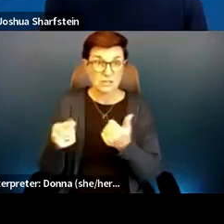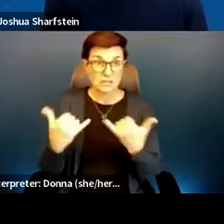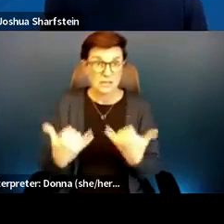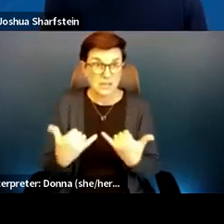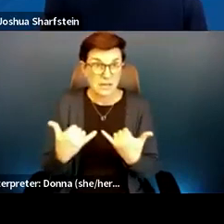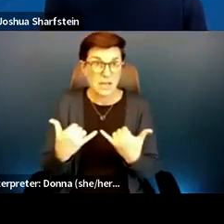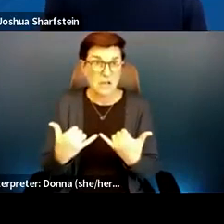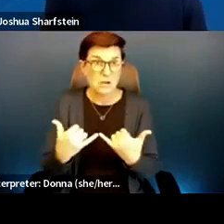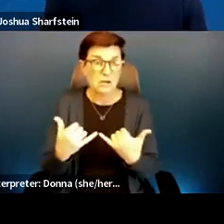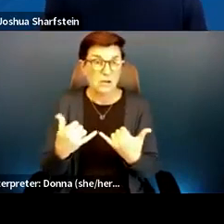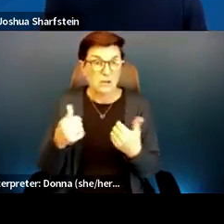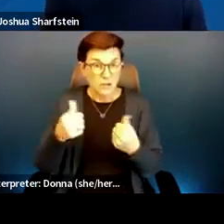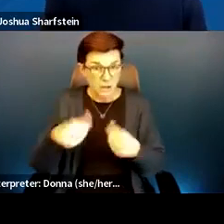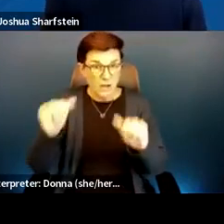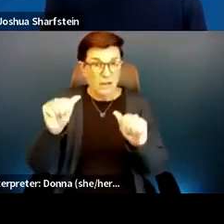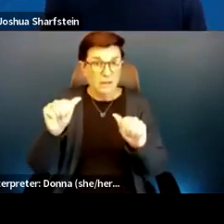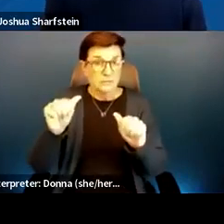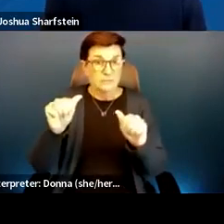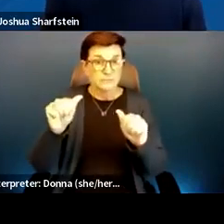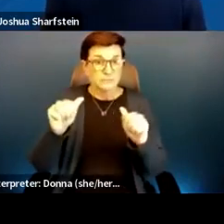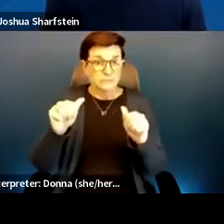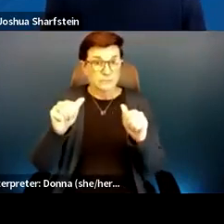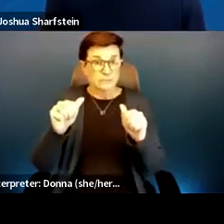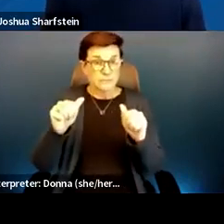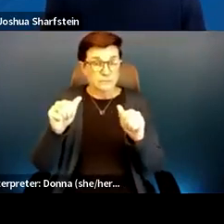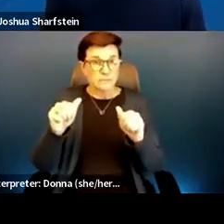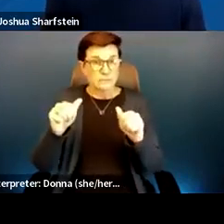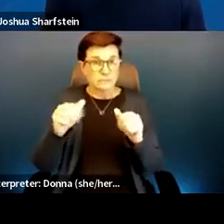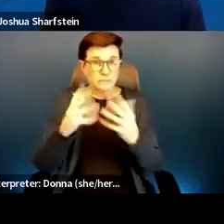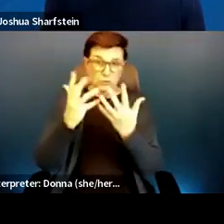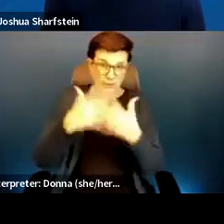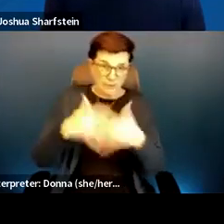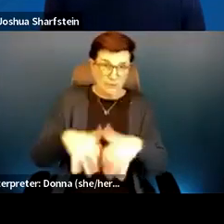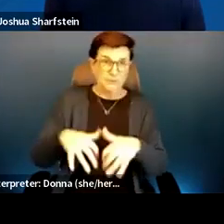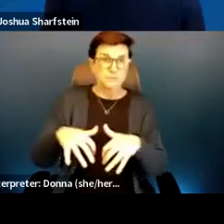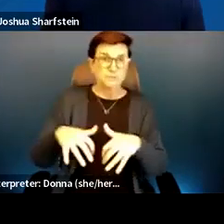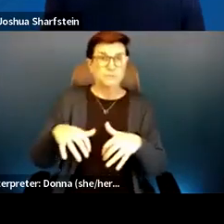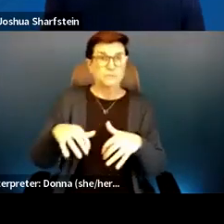is to try to line up the organization with more support for that kind of culture.